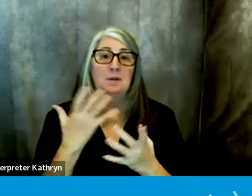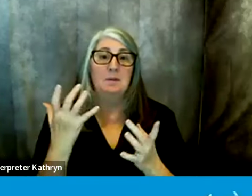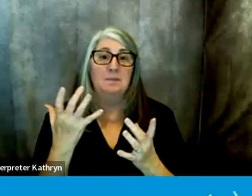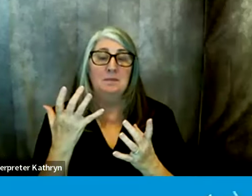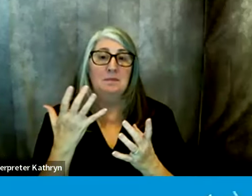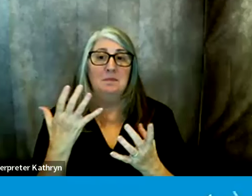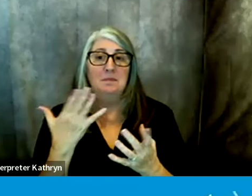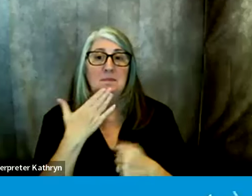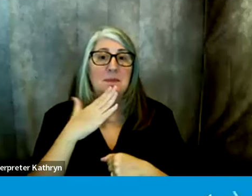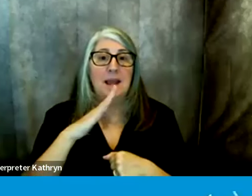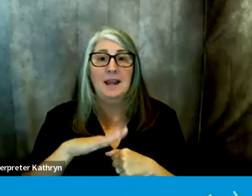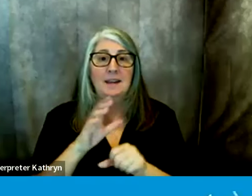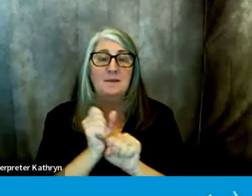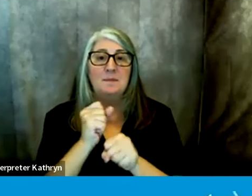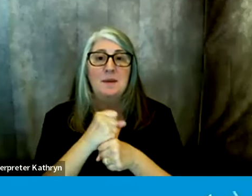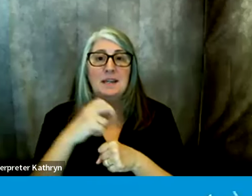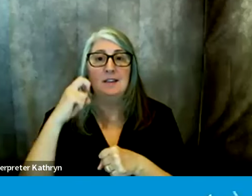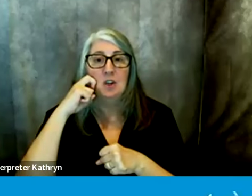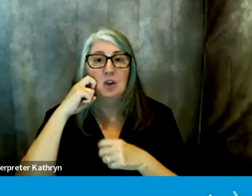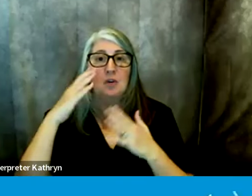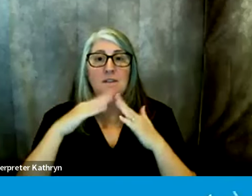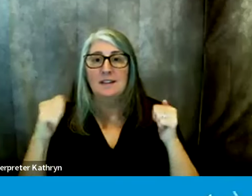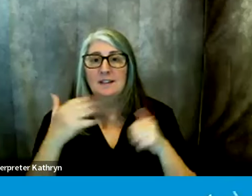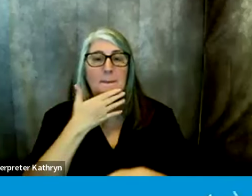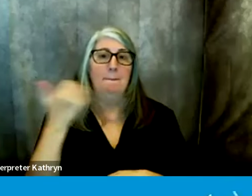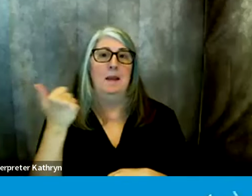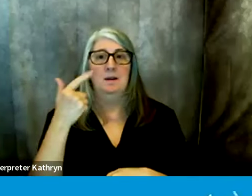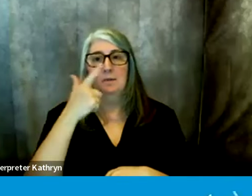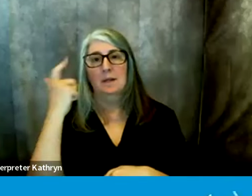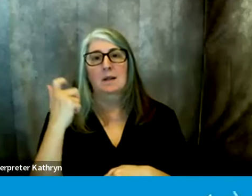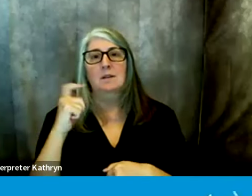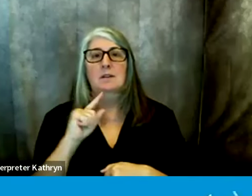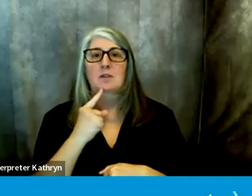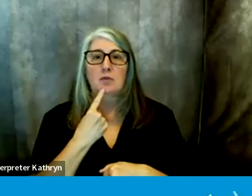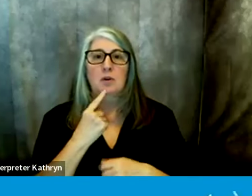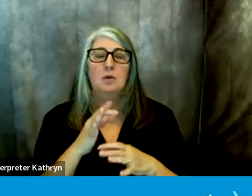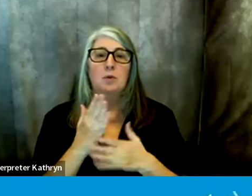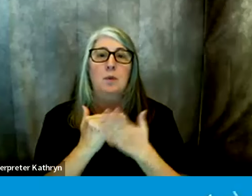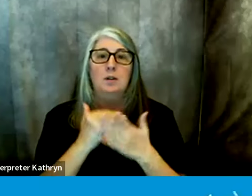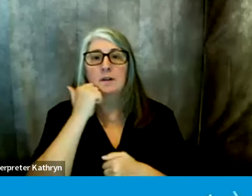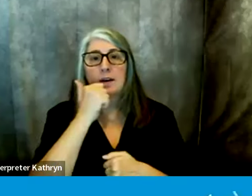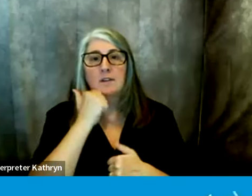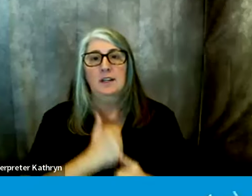at making the nervous system better, even though it's such a critical portion of daily living. When I was a urologist, I see this every day.